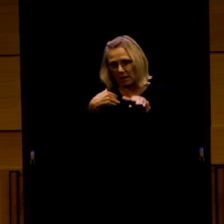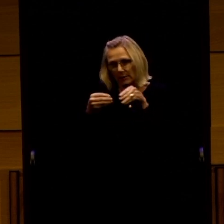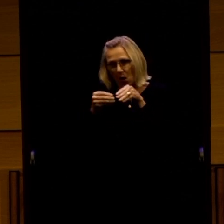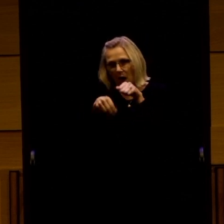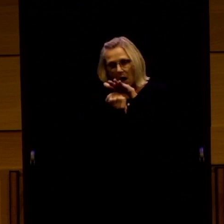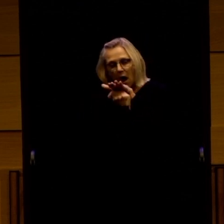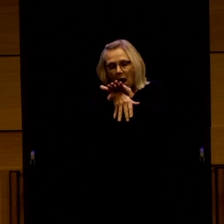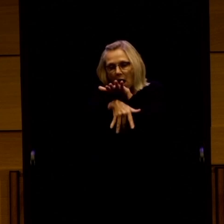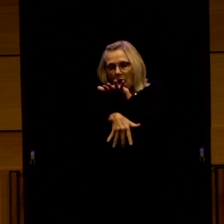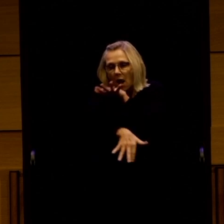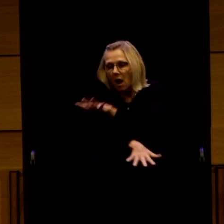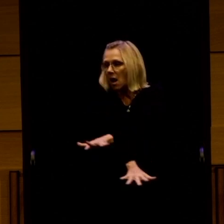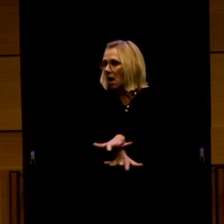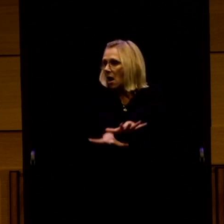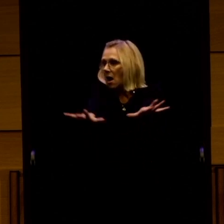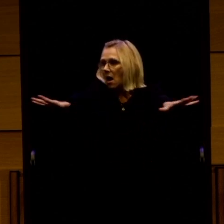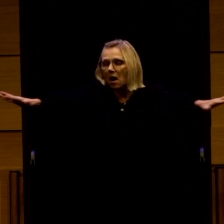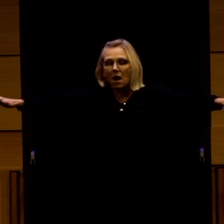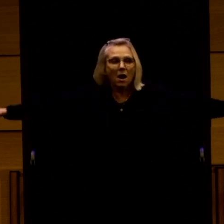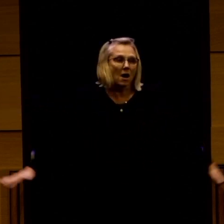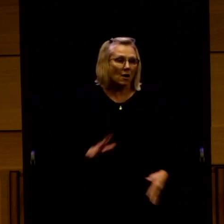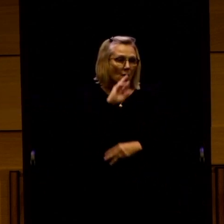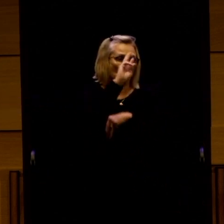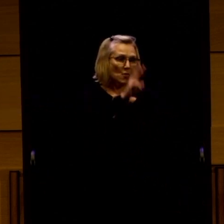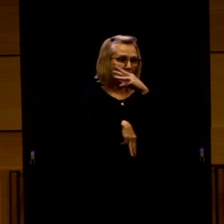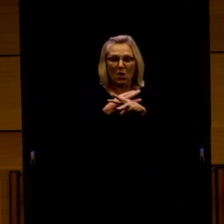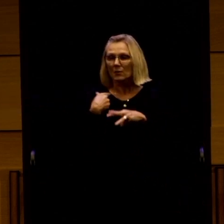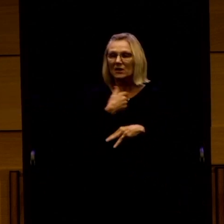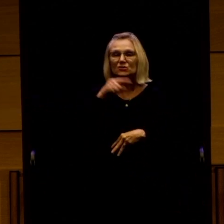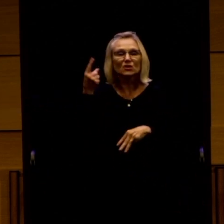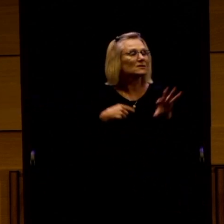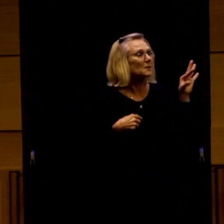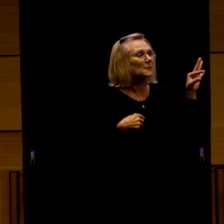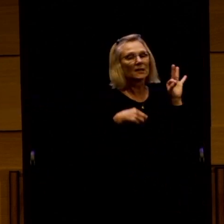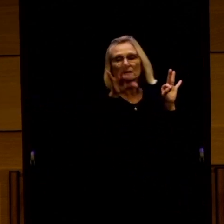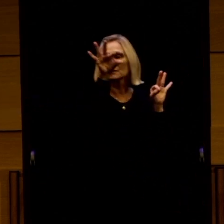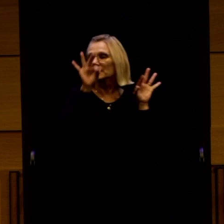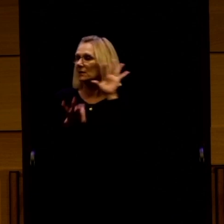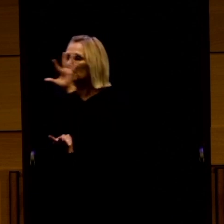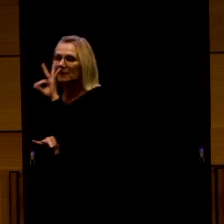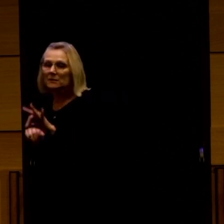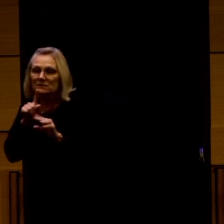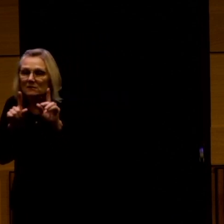It goes so much deeper than what we've shown tonight. It goes all over the world. We have only curated a few examples.